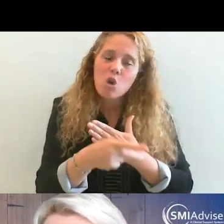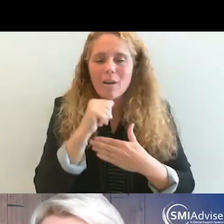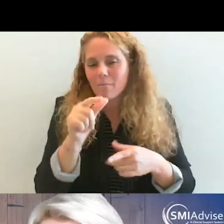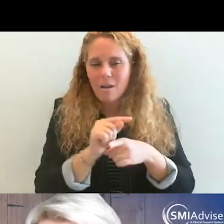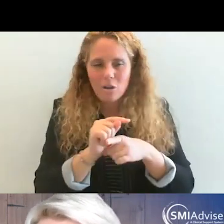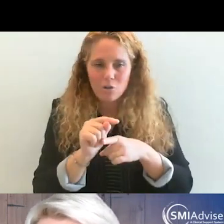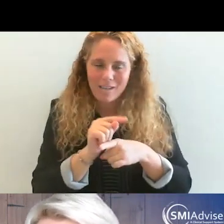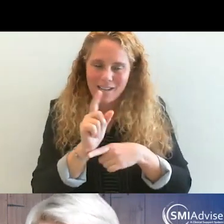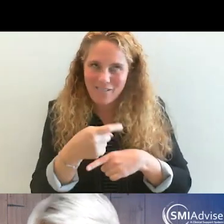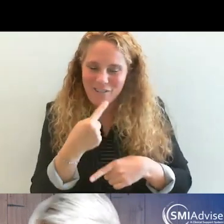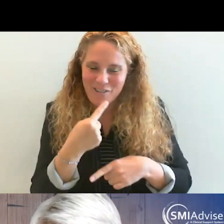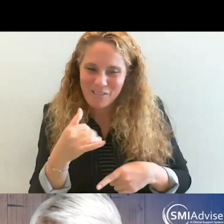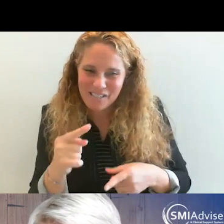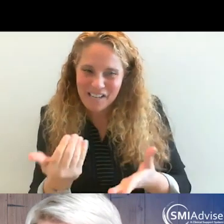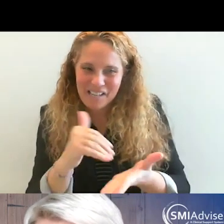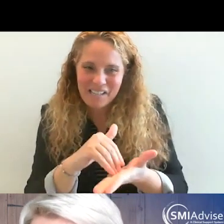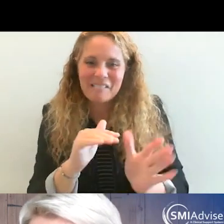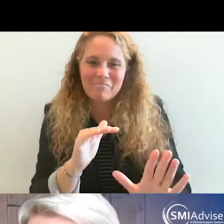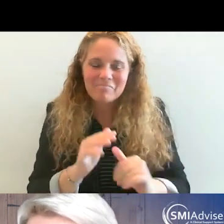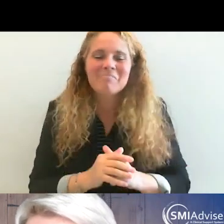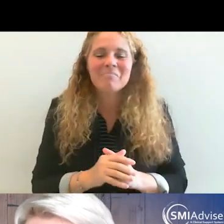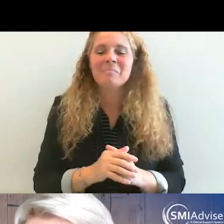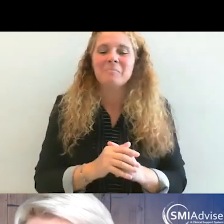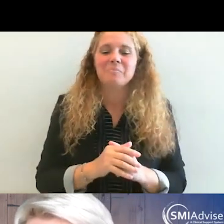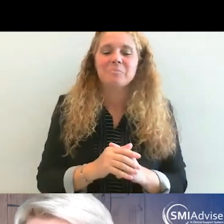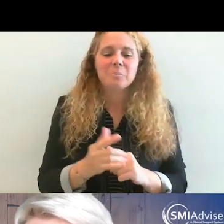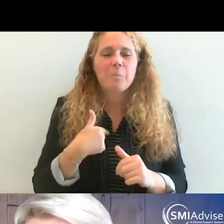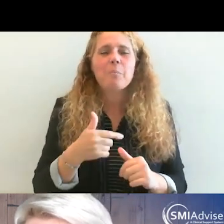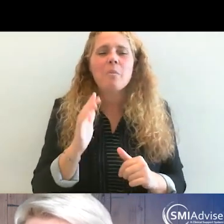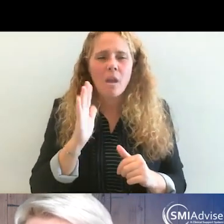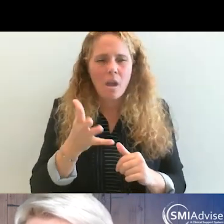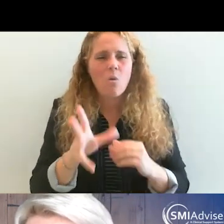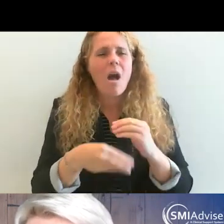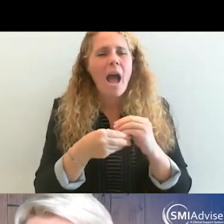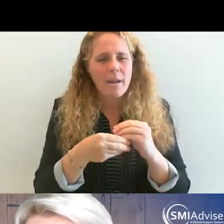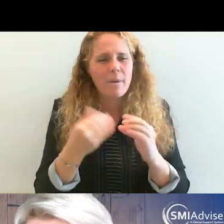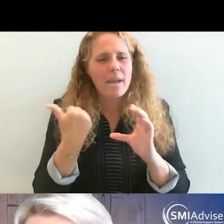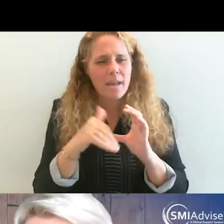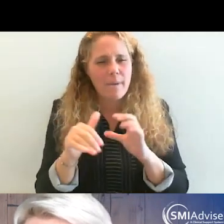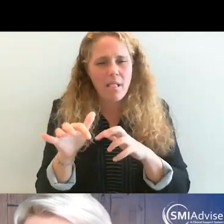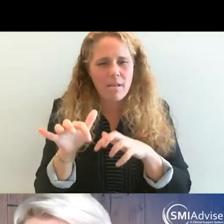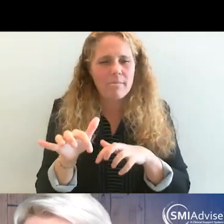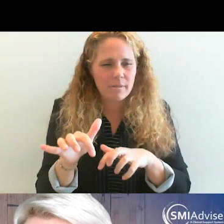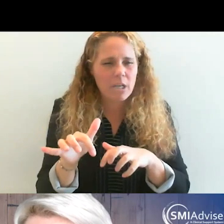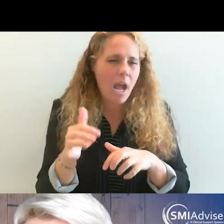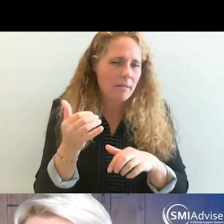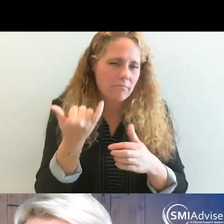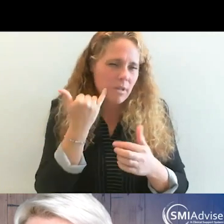I WILL SAY THAT AGAIN. I WILL PUT MY EMAIL IN THE CHAT IF YOU WANT TO HAVE FURTHER CONVERSATIONS.